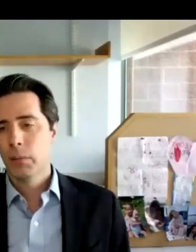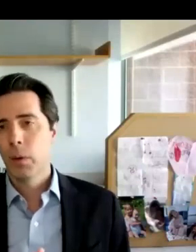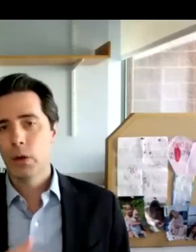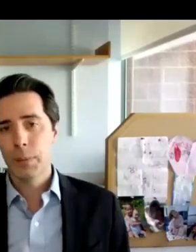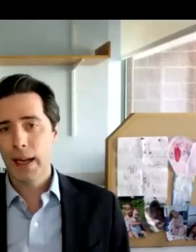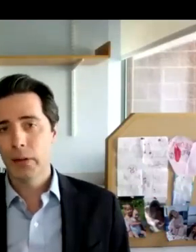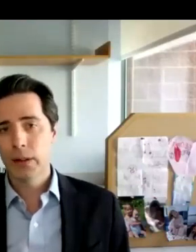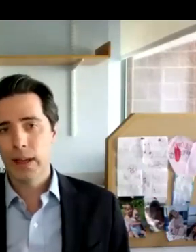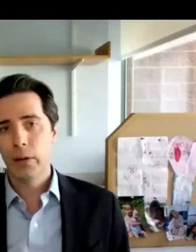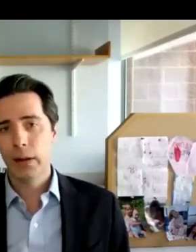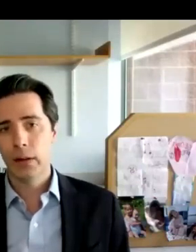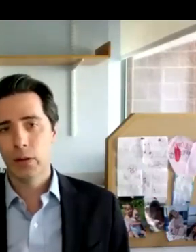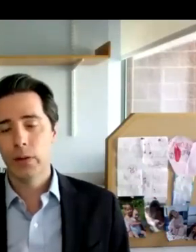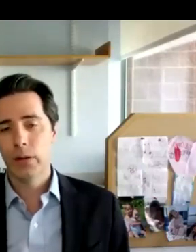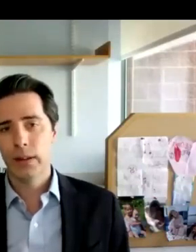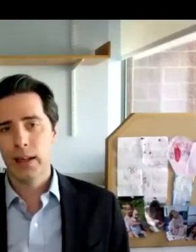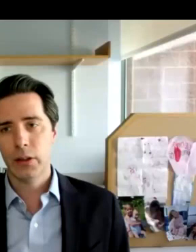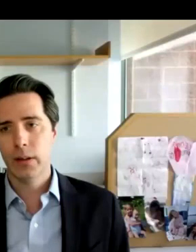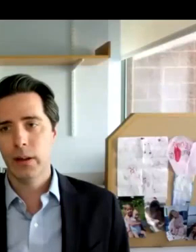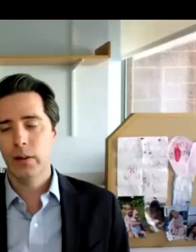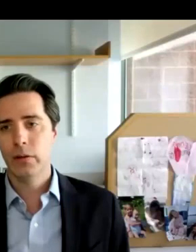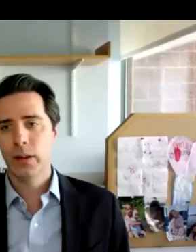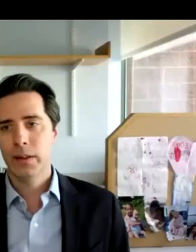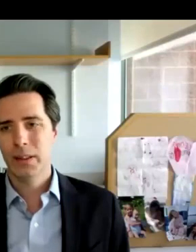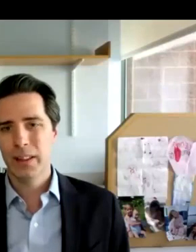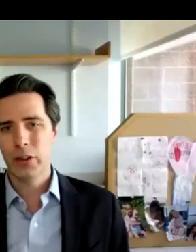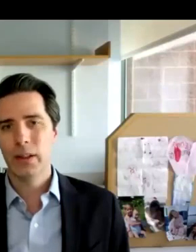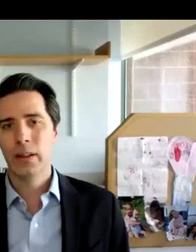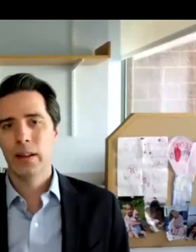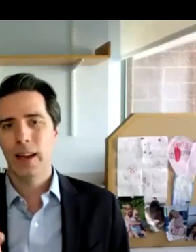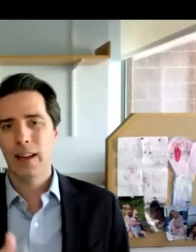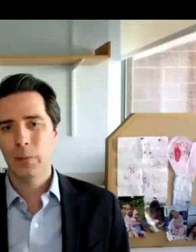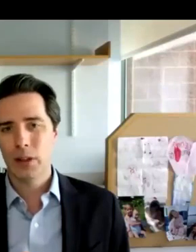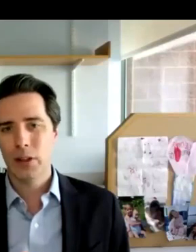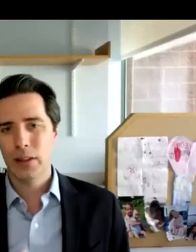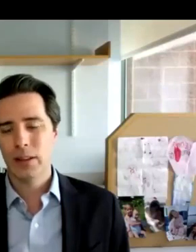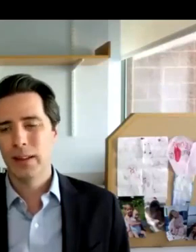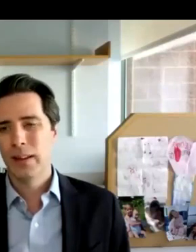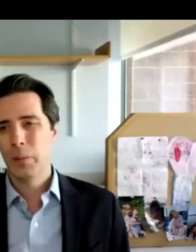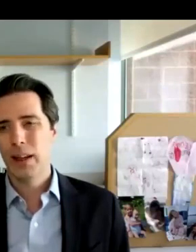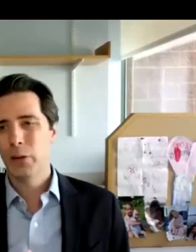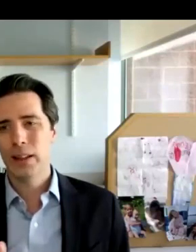most panels now include detection of